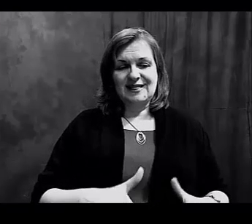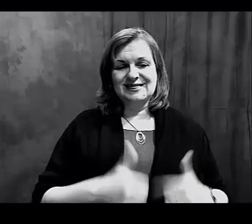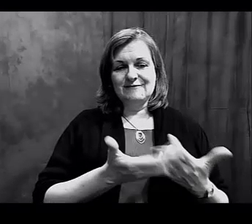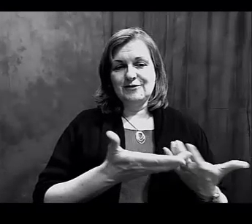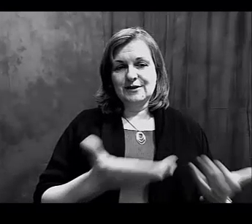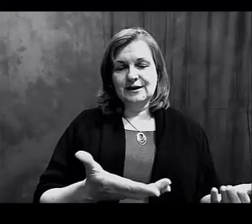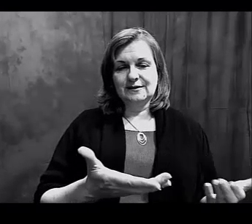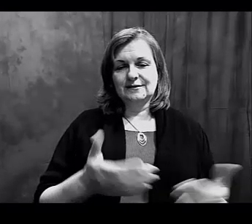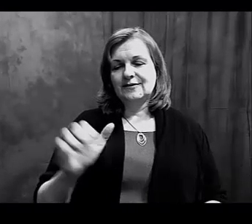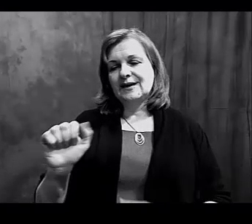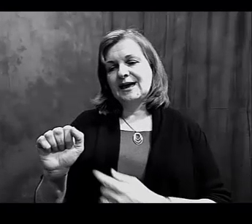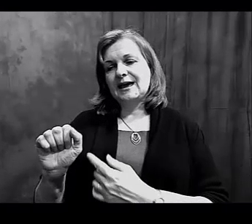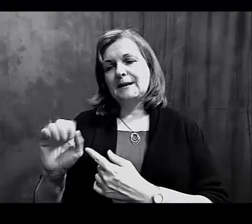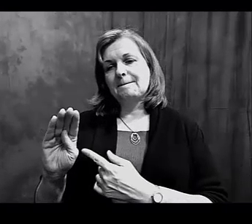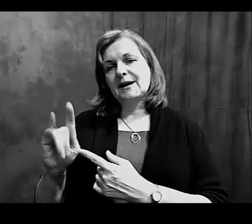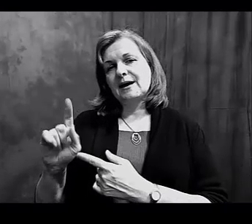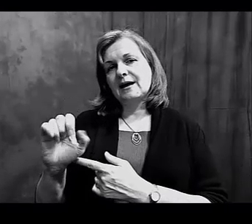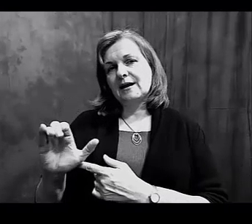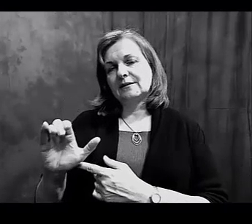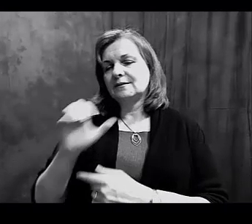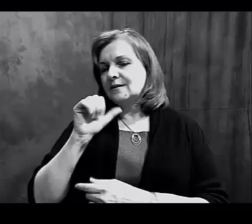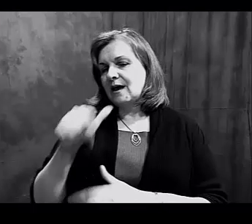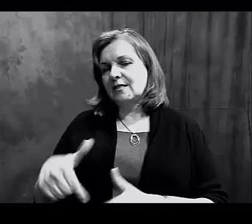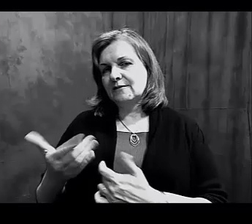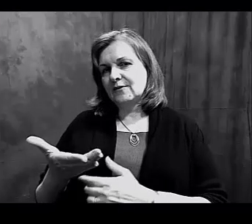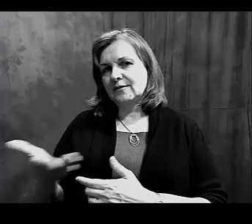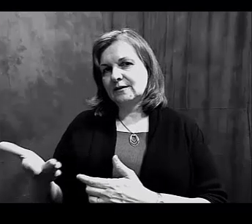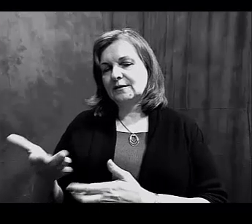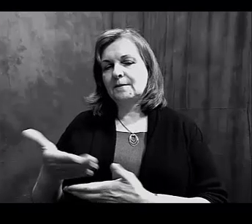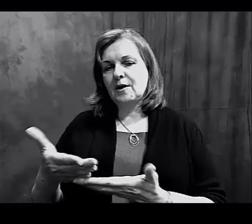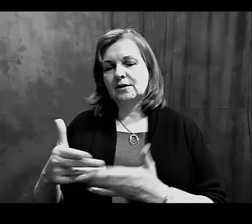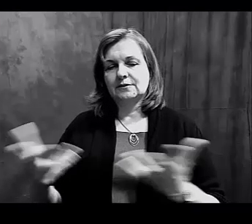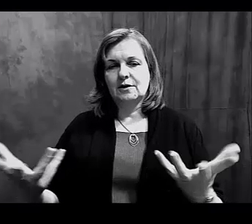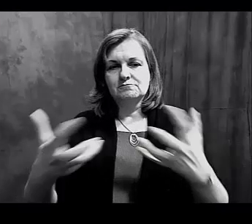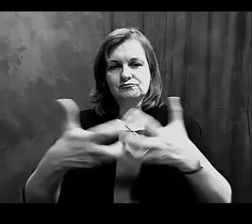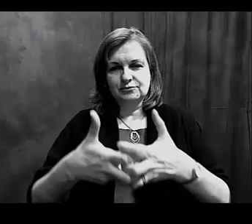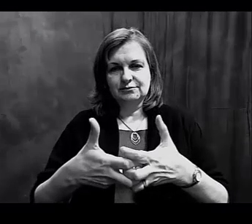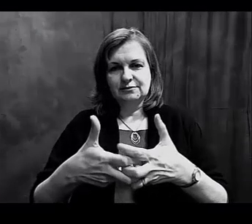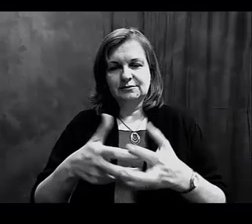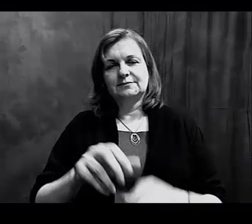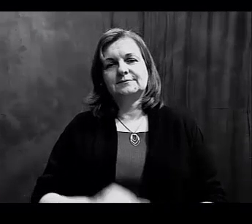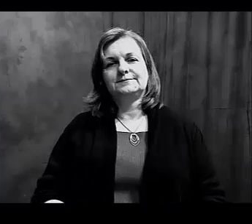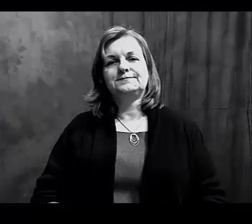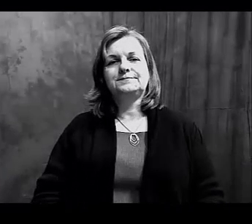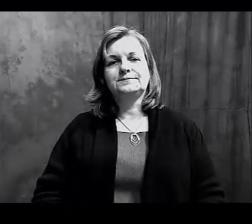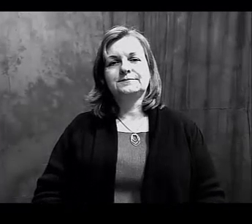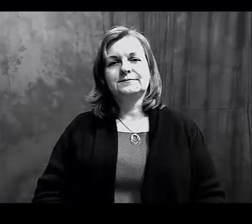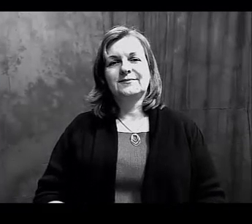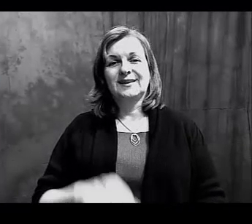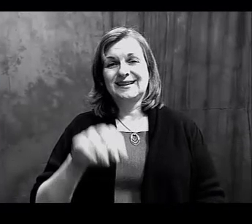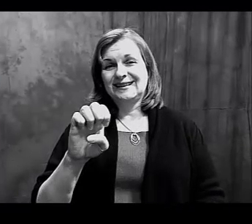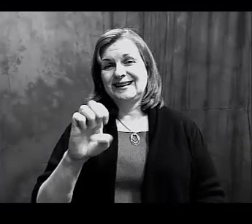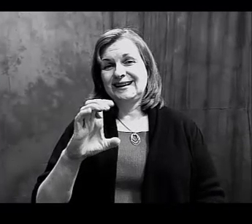biotic (the living) and the abiotic [non living] components